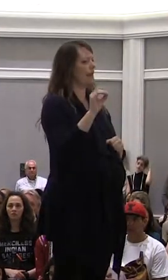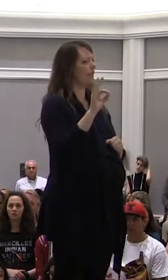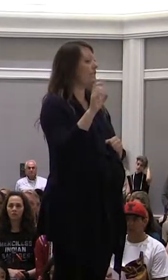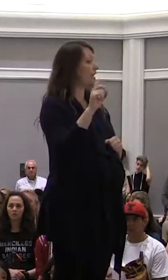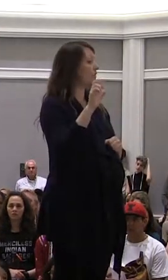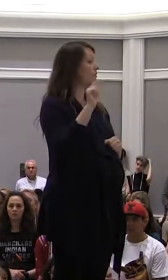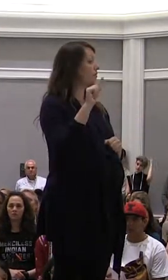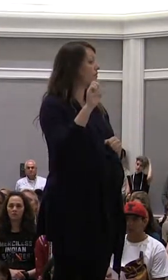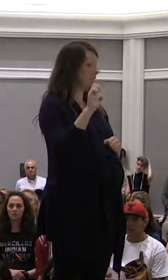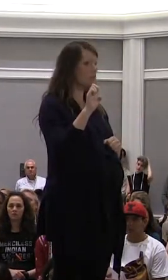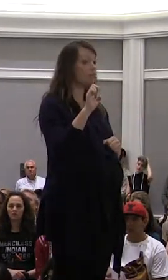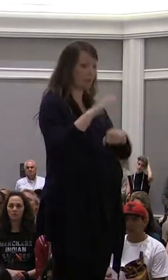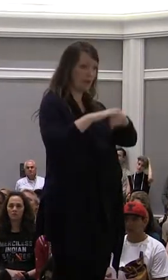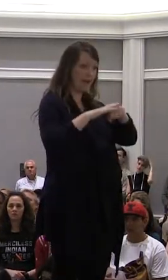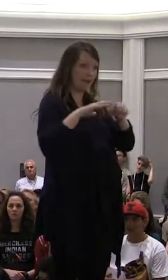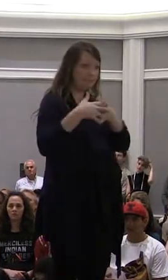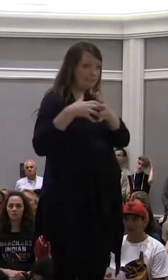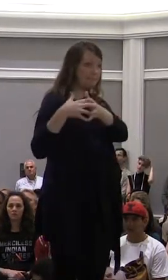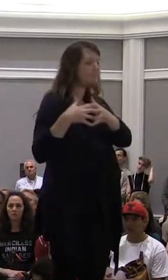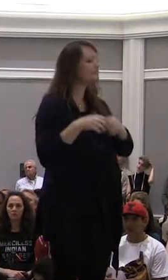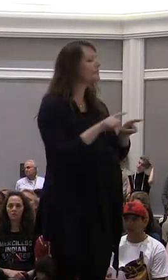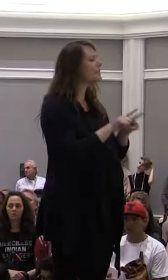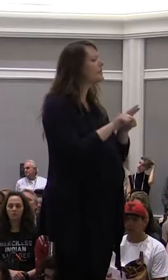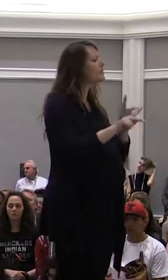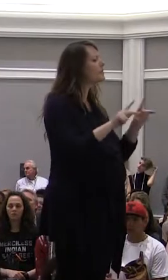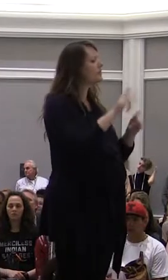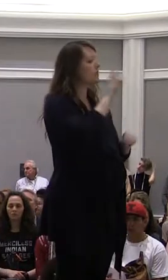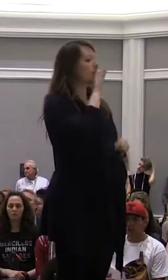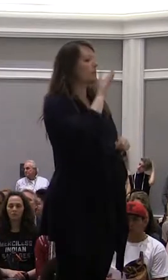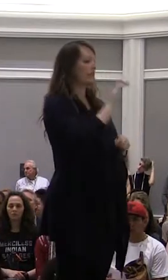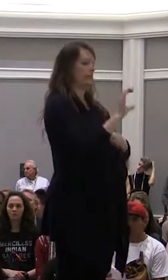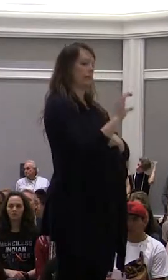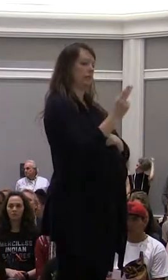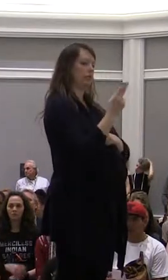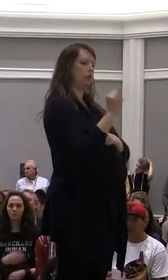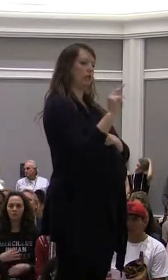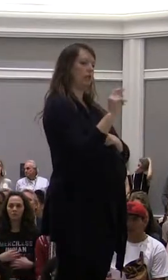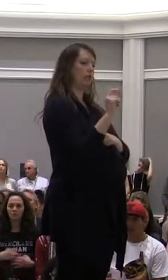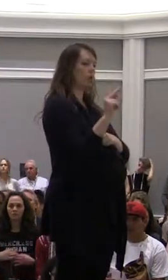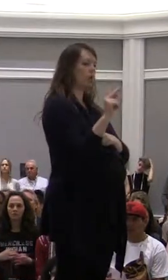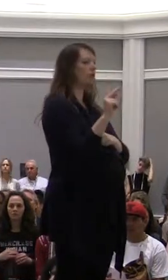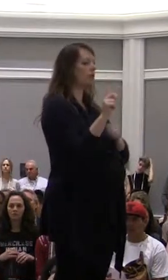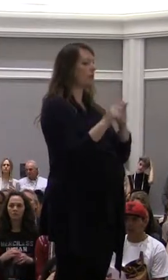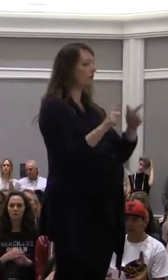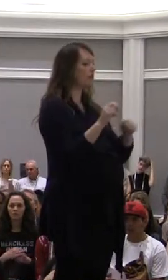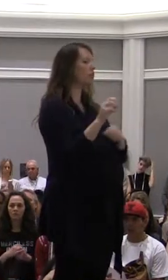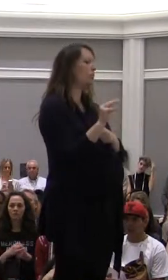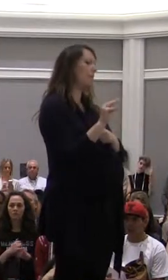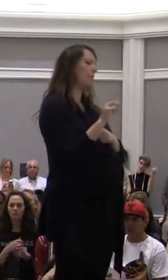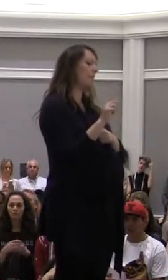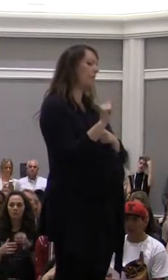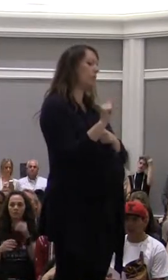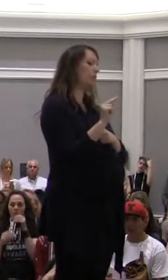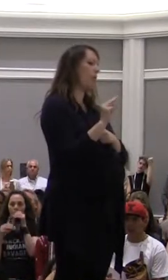Also in this area, the people who speak the Chinook language or the Multnomah, people of the salmon,